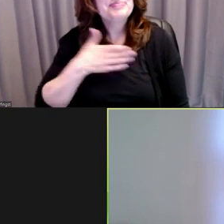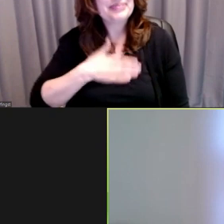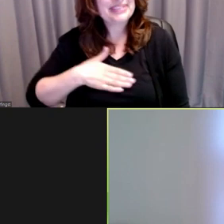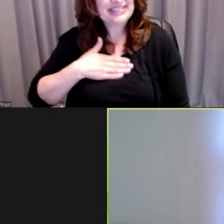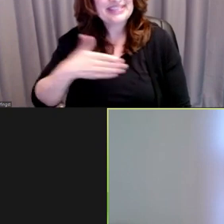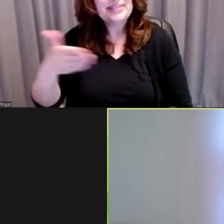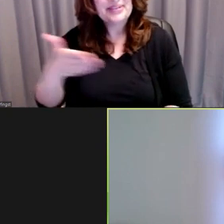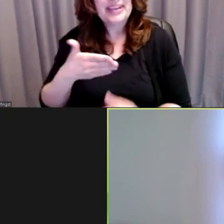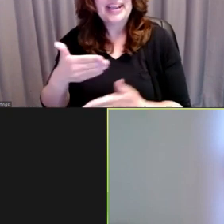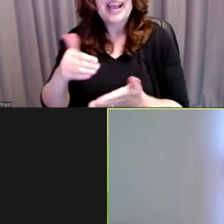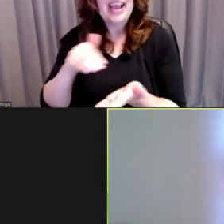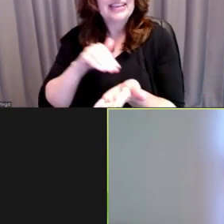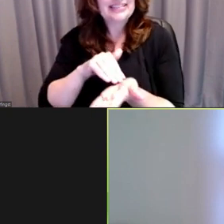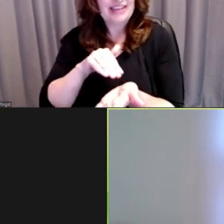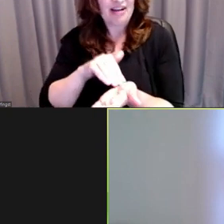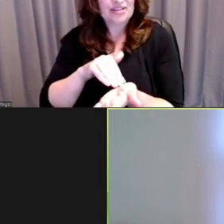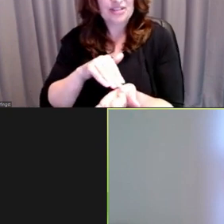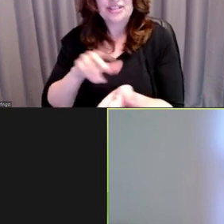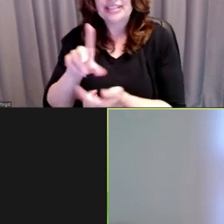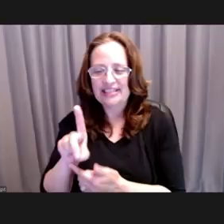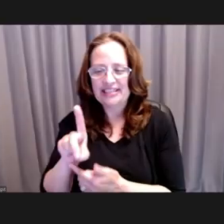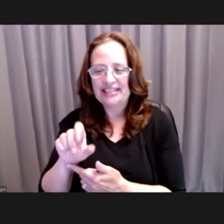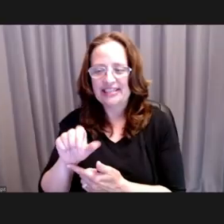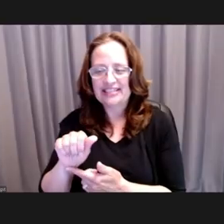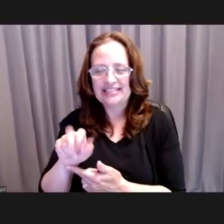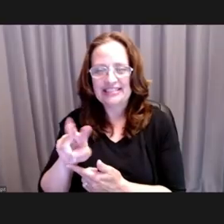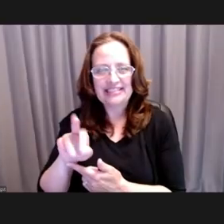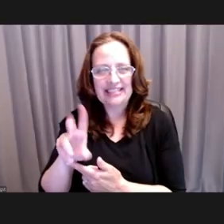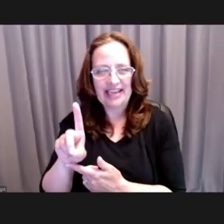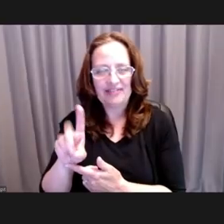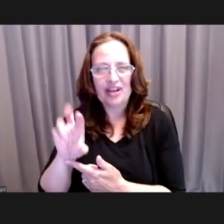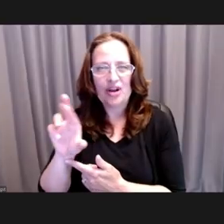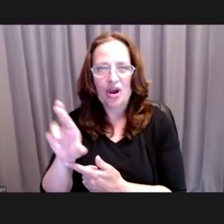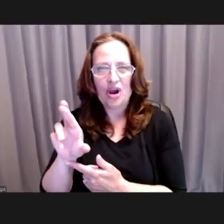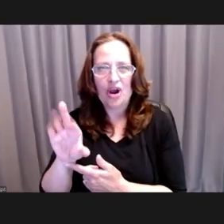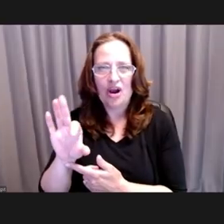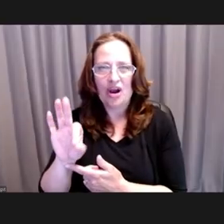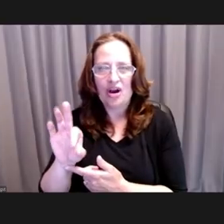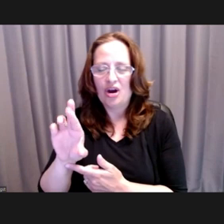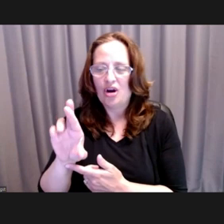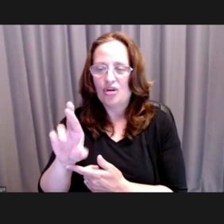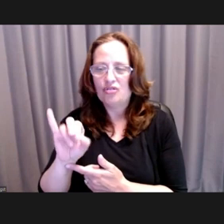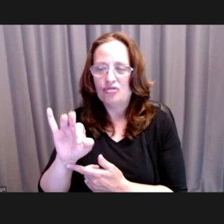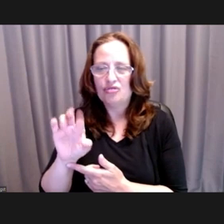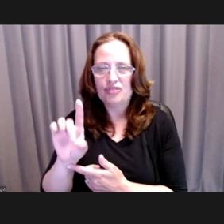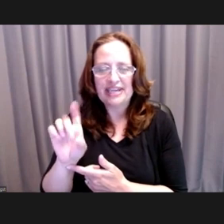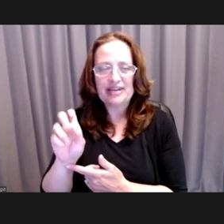David R Friedmann tonight. Dr. Friedmann is a neurotologist, cochlear implant surgeon,